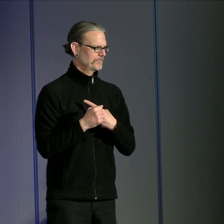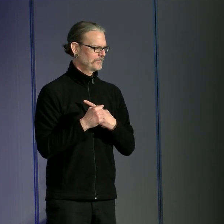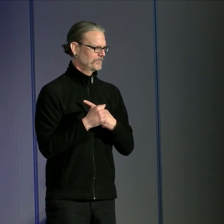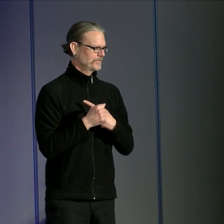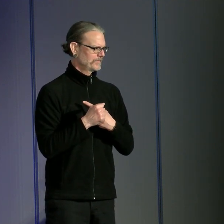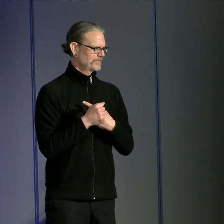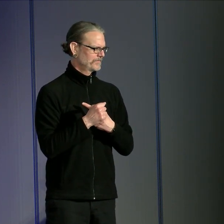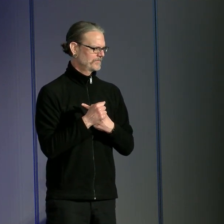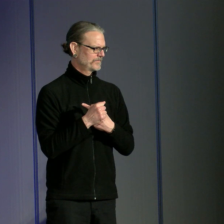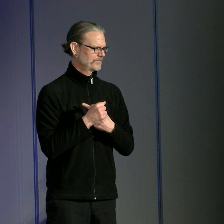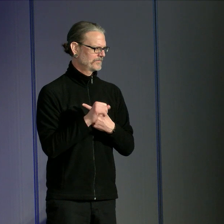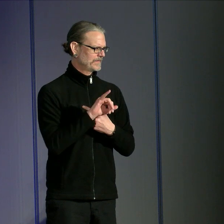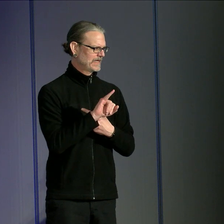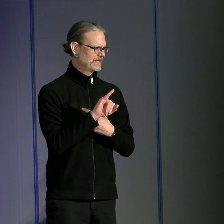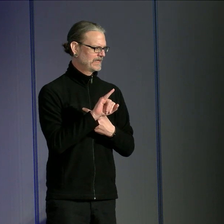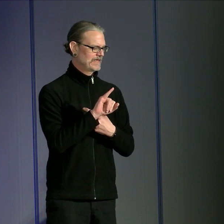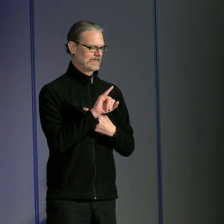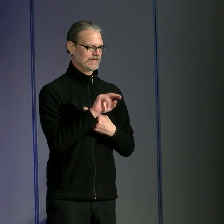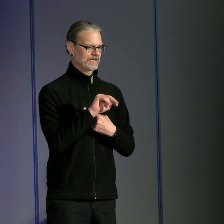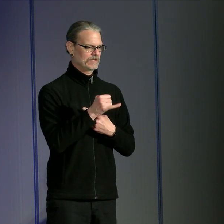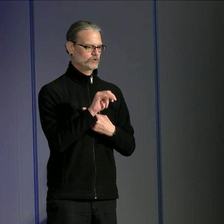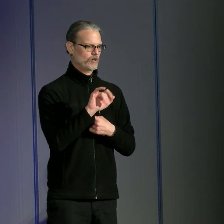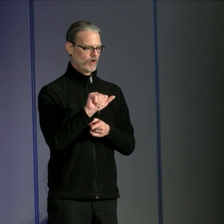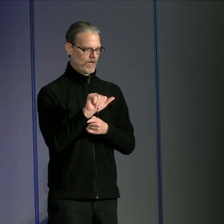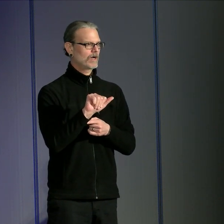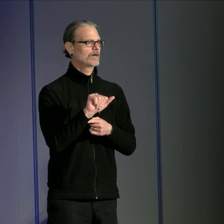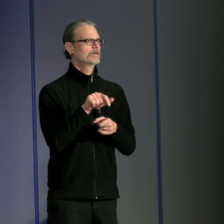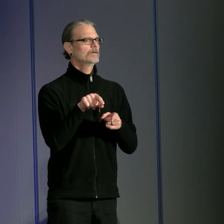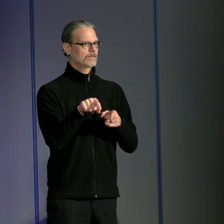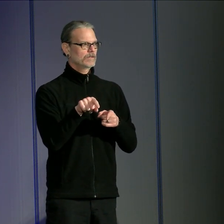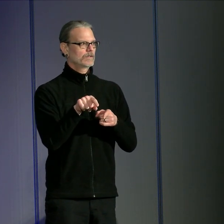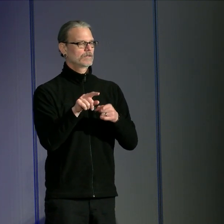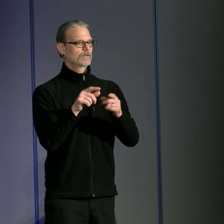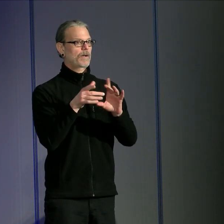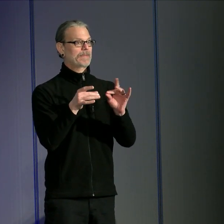And new issue has popped up in Jira.